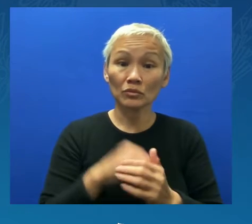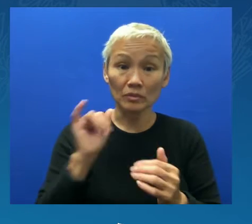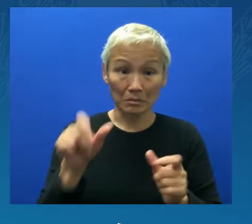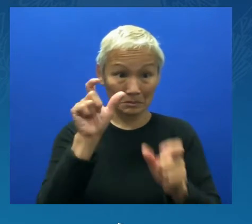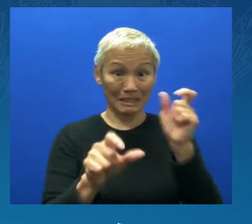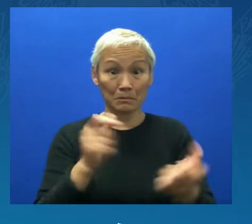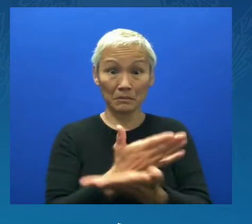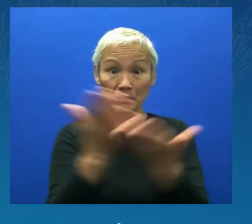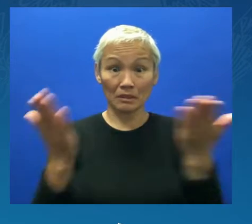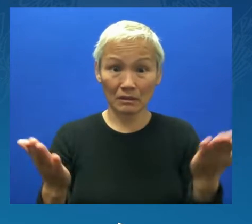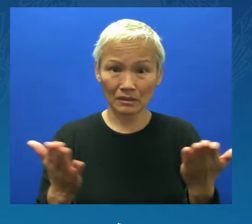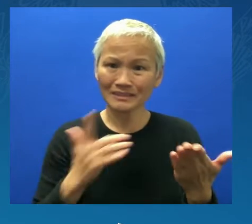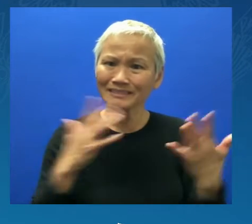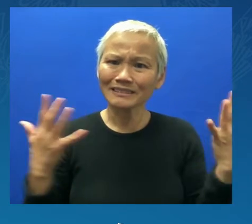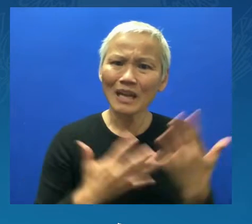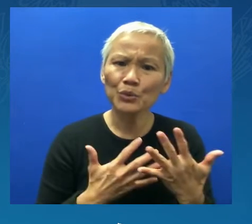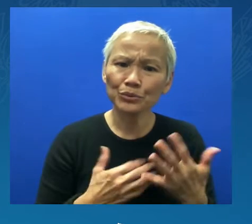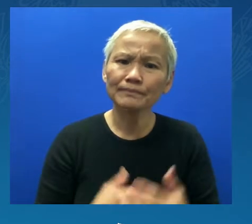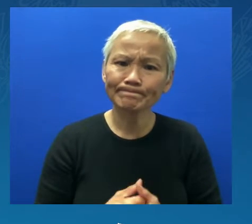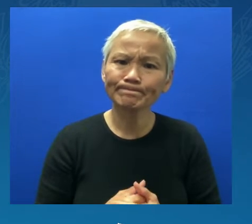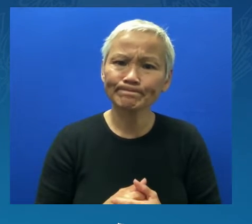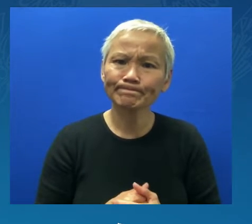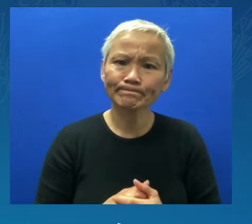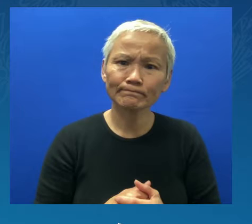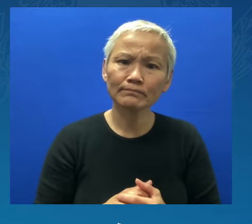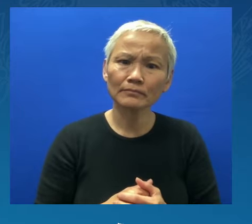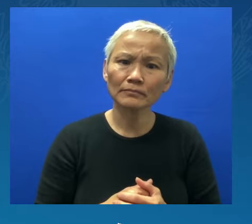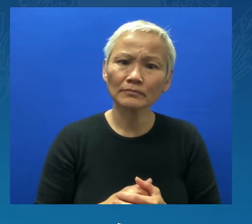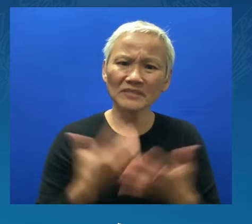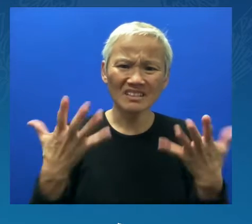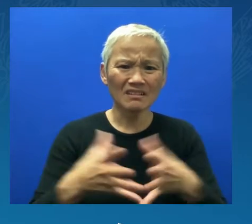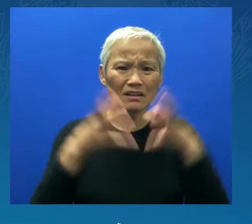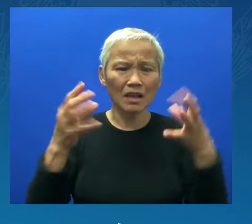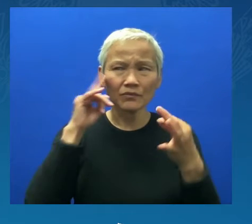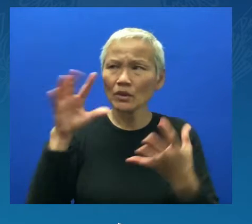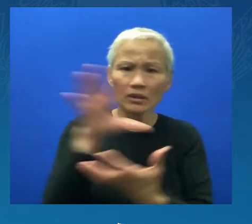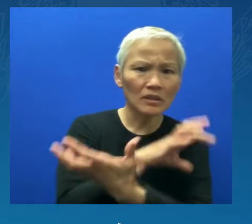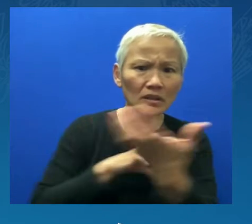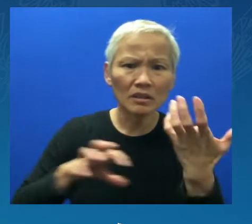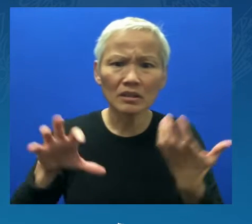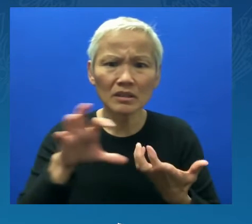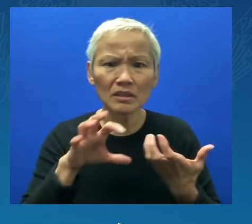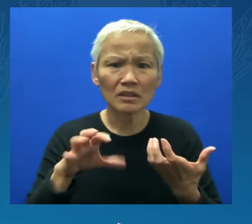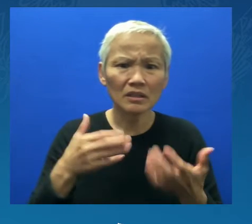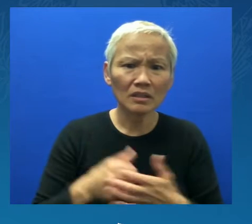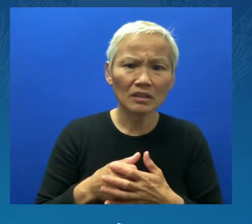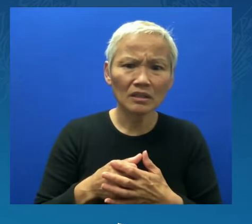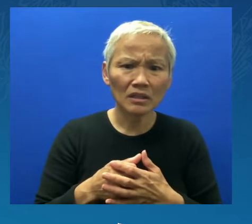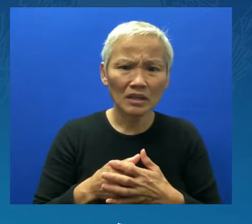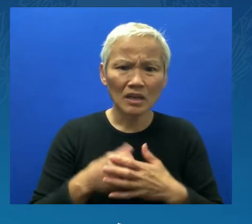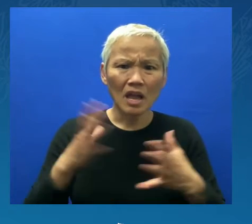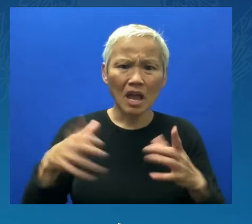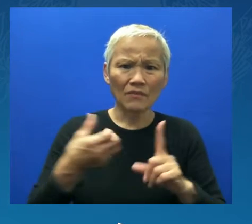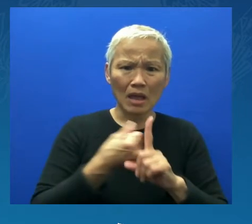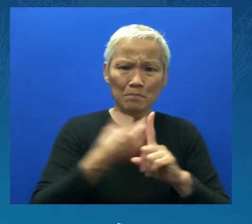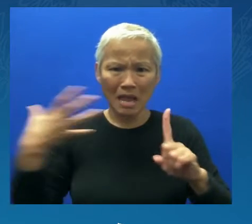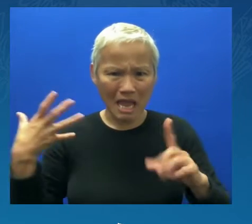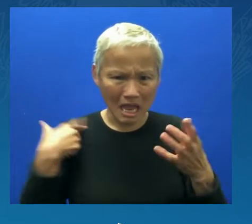There's a huge amount of confusion. In fact, I brought props, so -- -- I only have two.